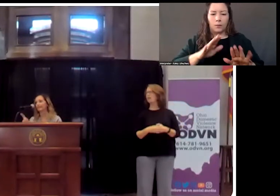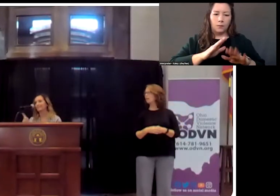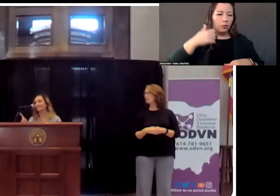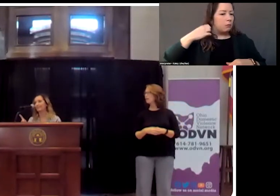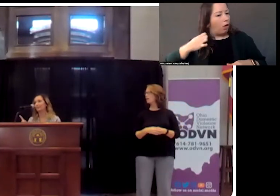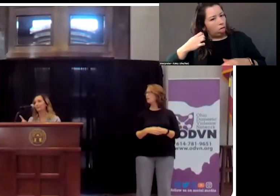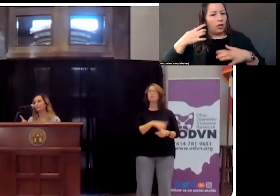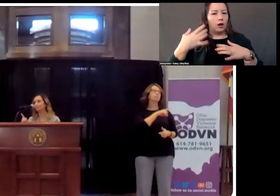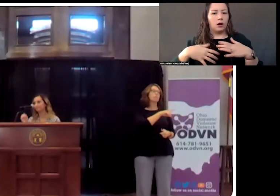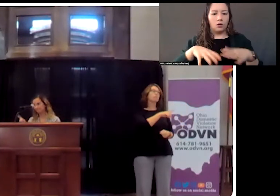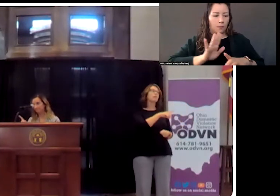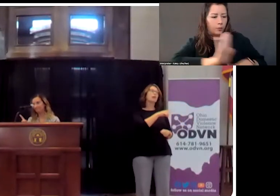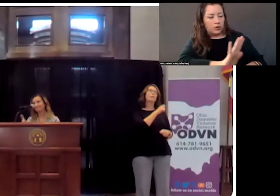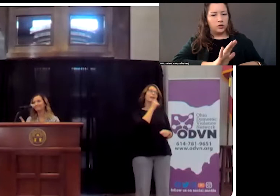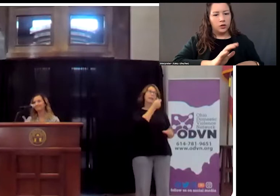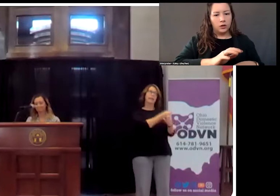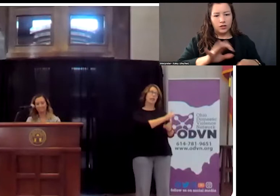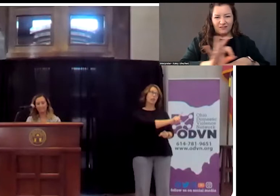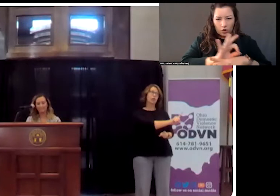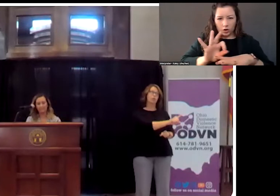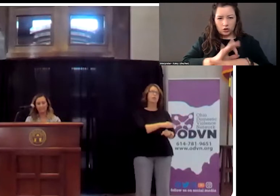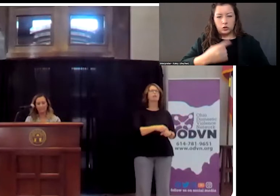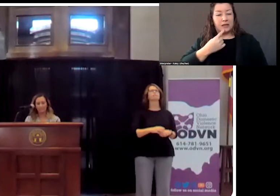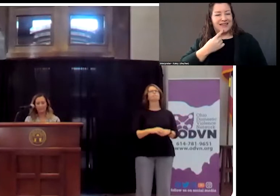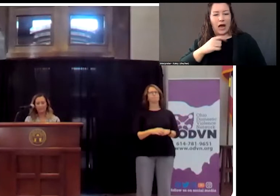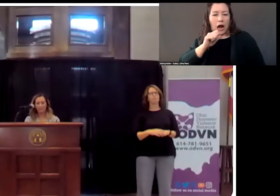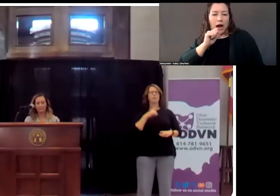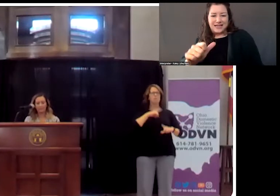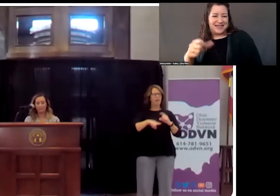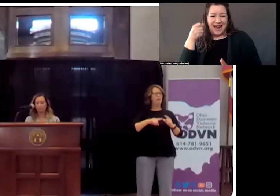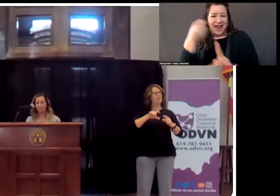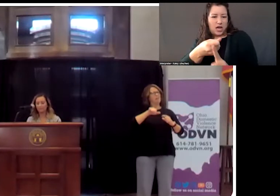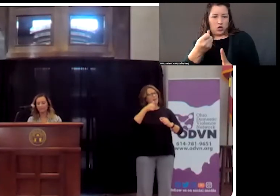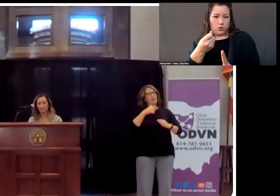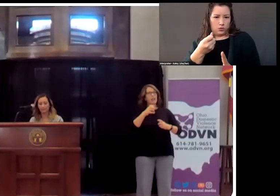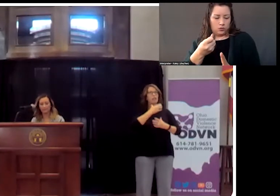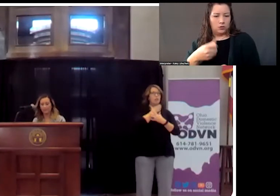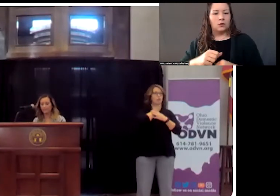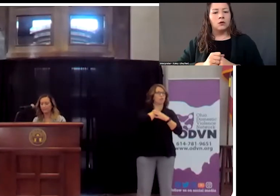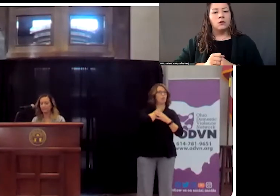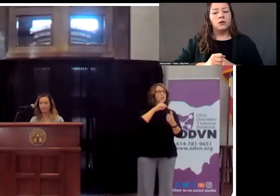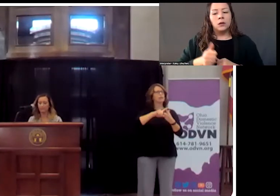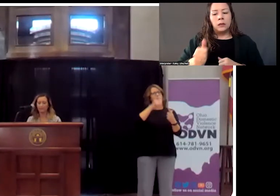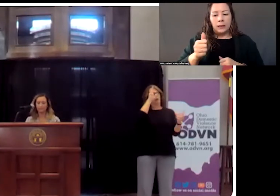it didn't hit you. He had choked me until it was unconscious several times